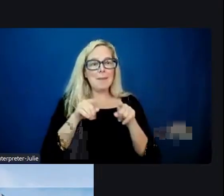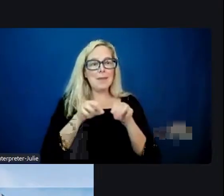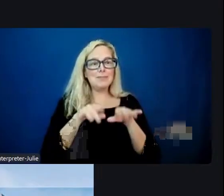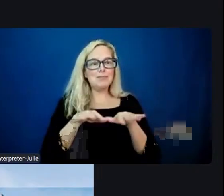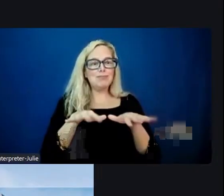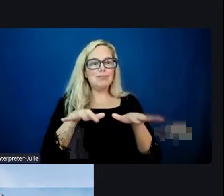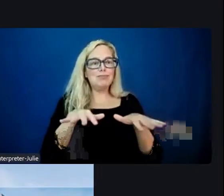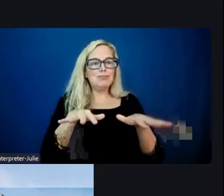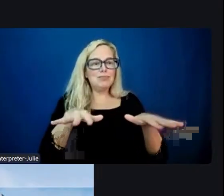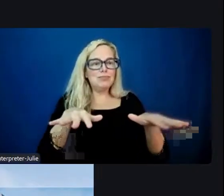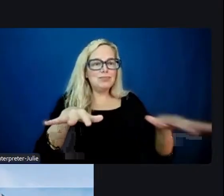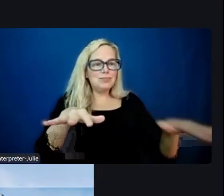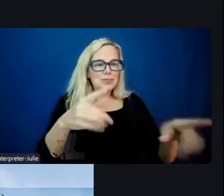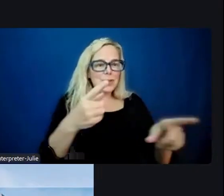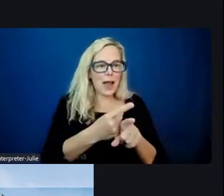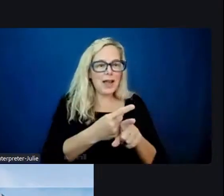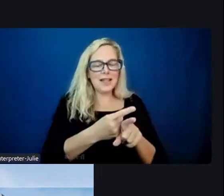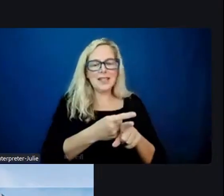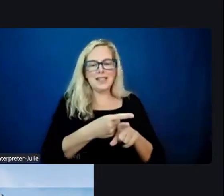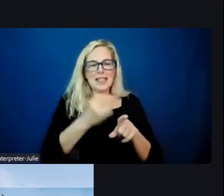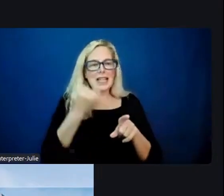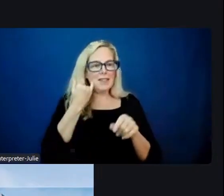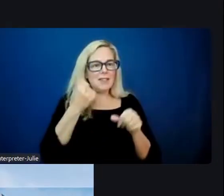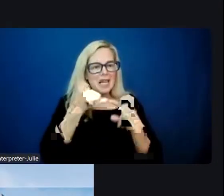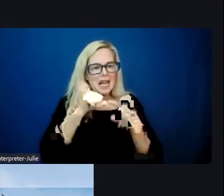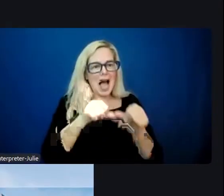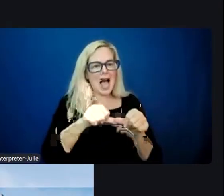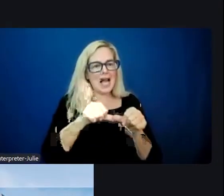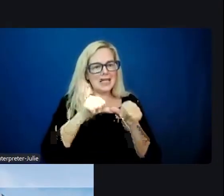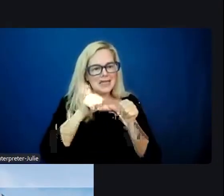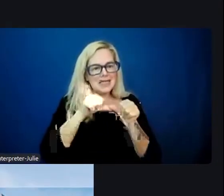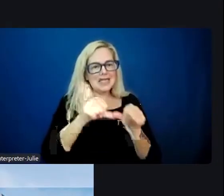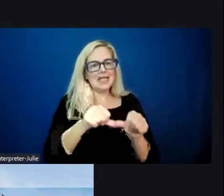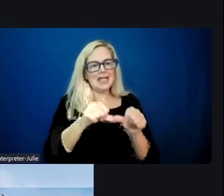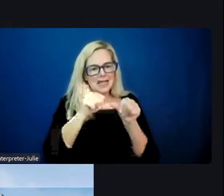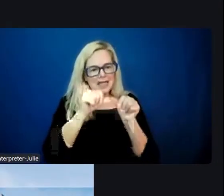If that's a constantly reinforcing it in people's brains